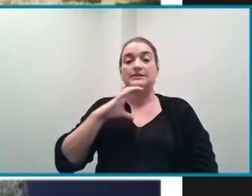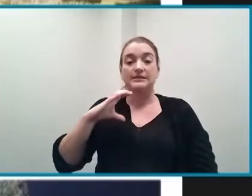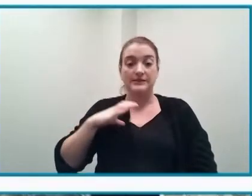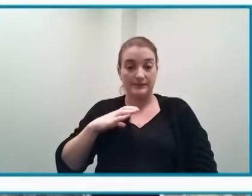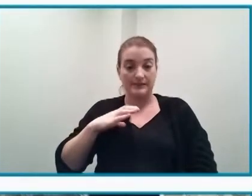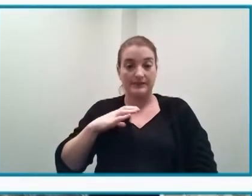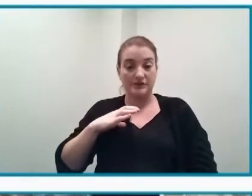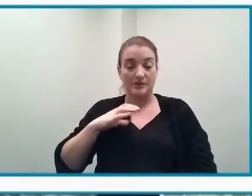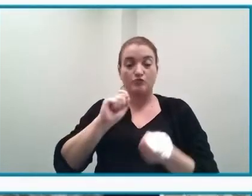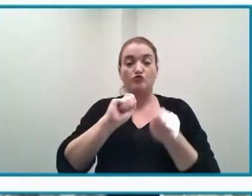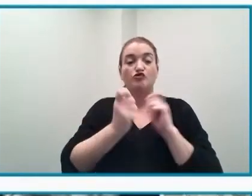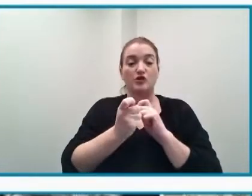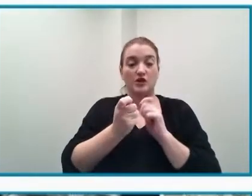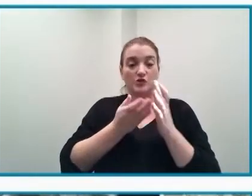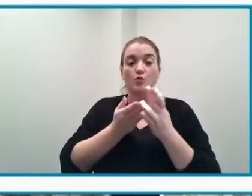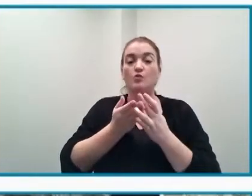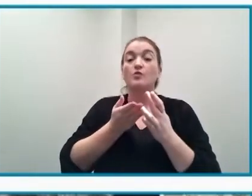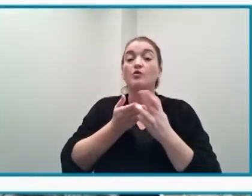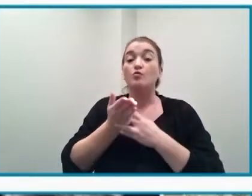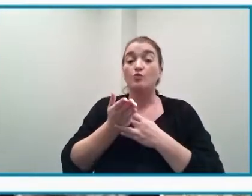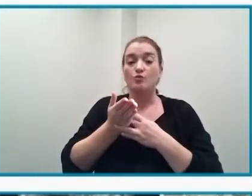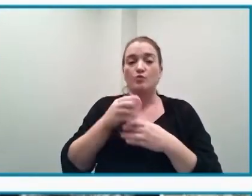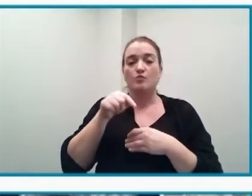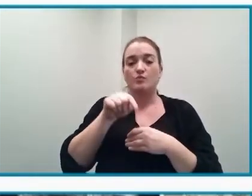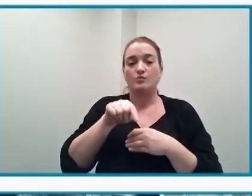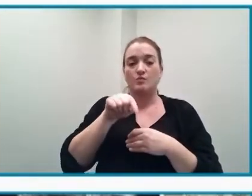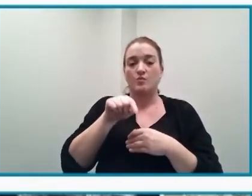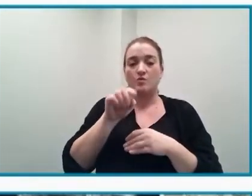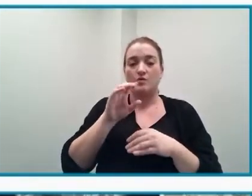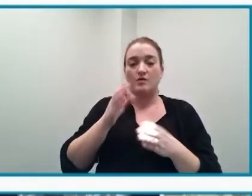So while a lot of guys are US citizens,